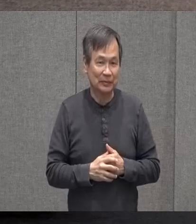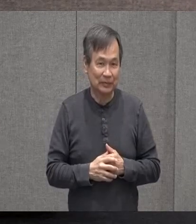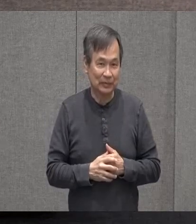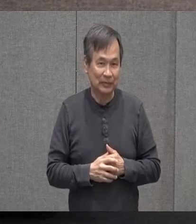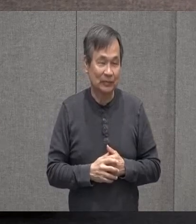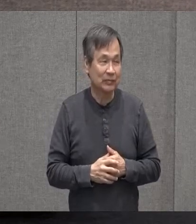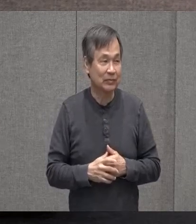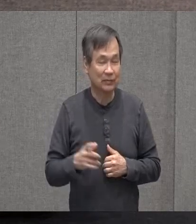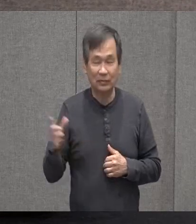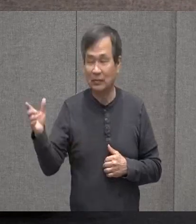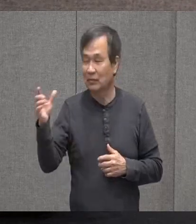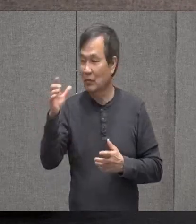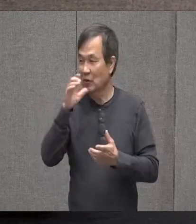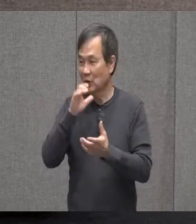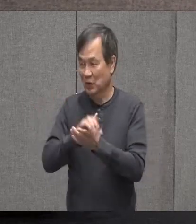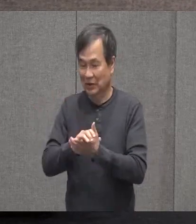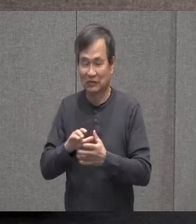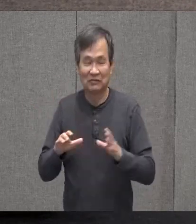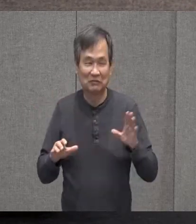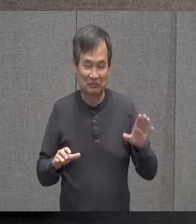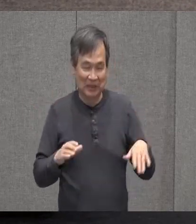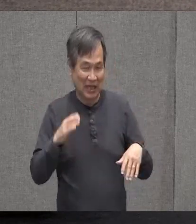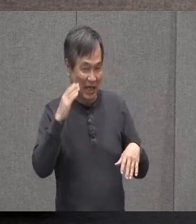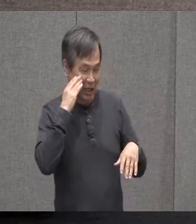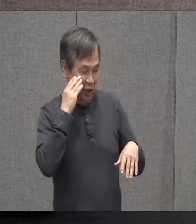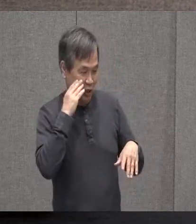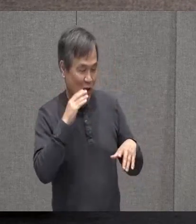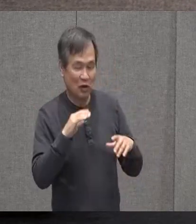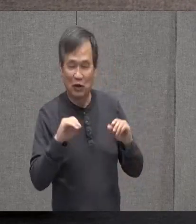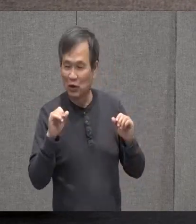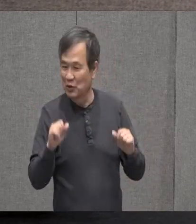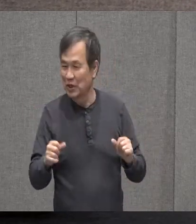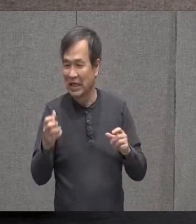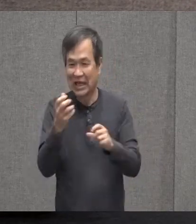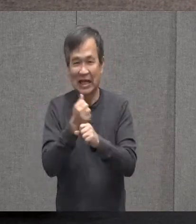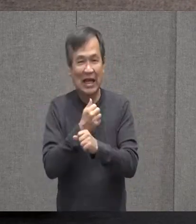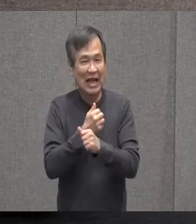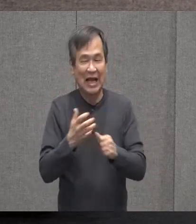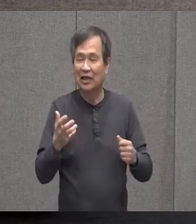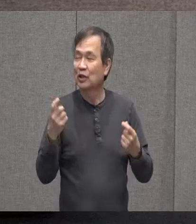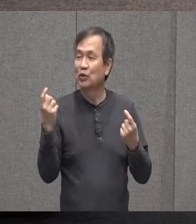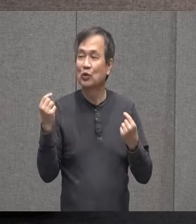Mrs. Haktak smiled, "I know how we can get anything we want," she said.